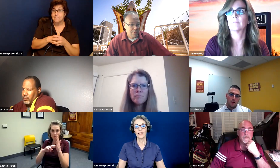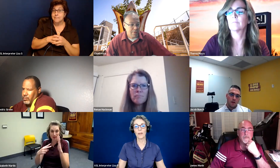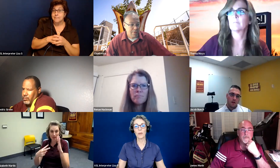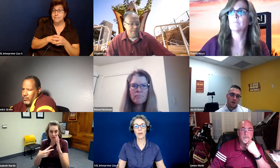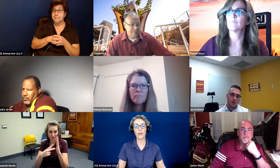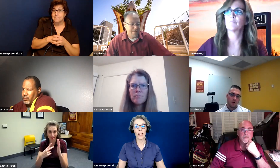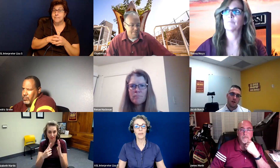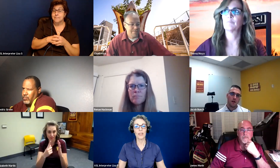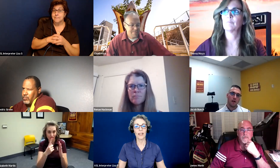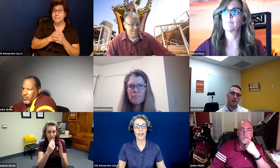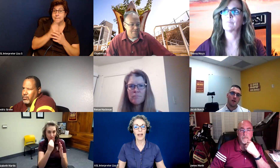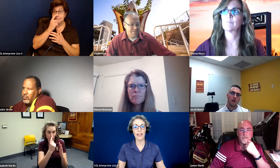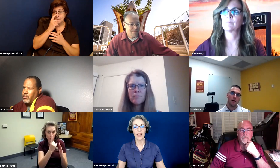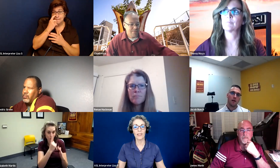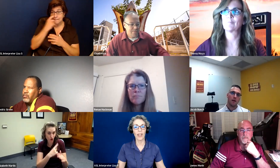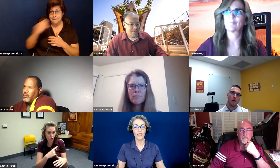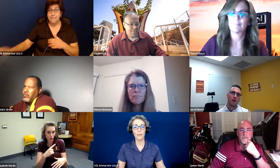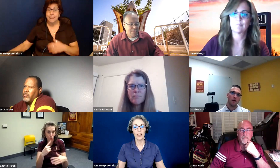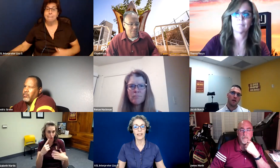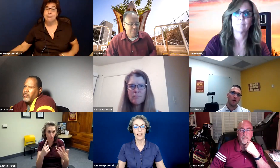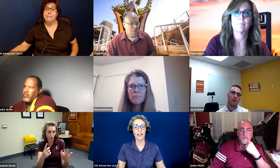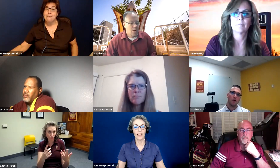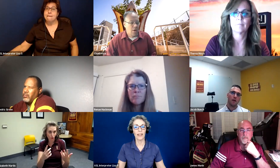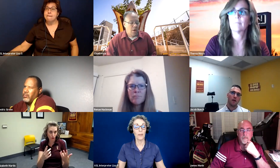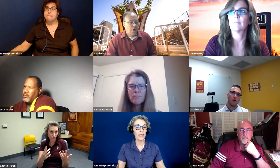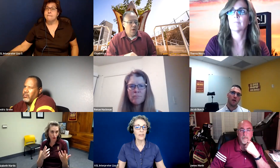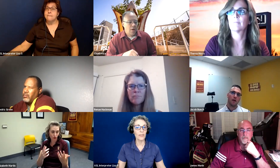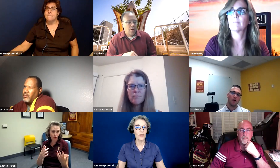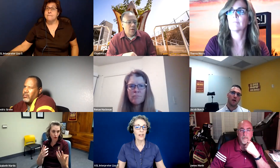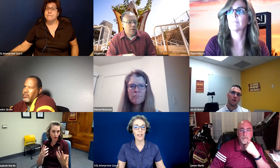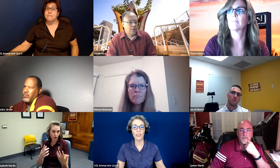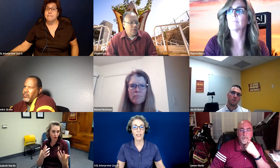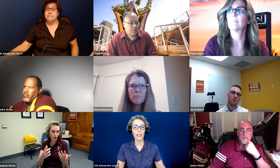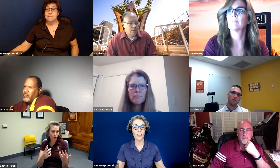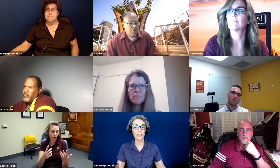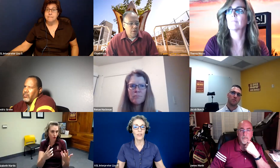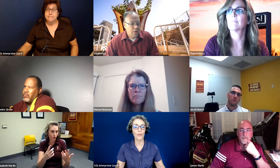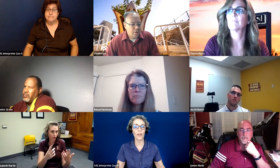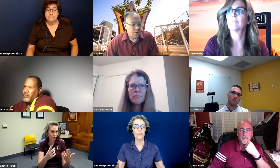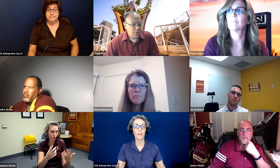Summer programs and by that, Chad, do you mean that the meals, the lunches and dinners or?